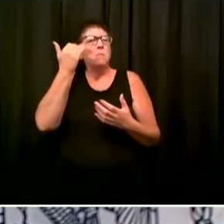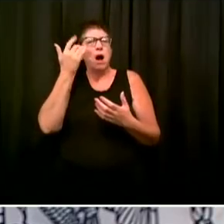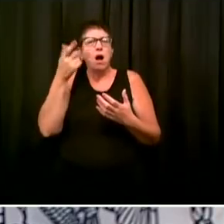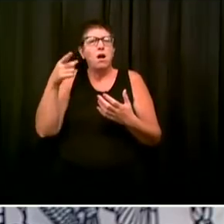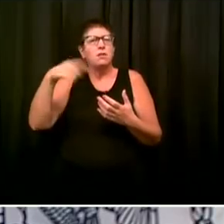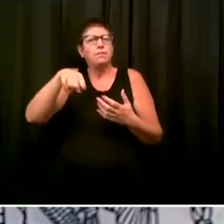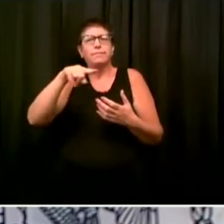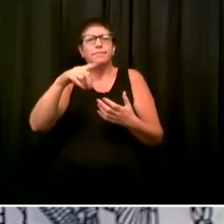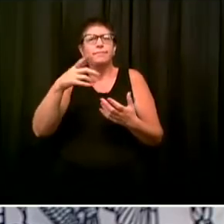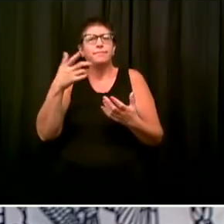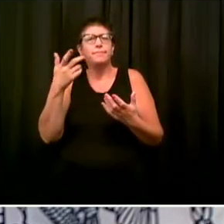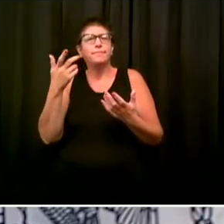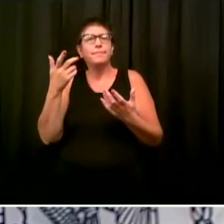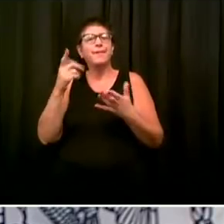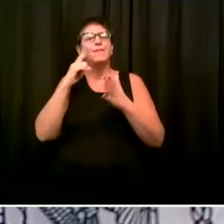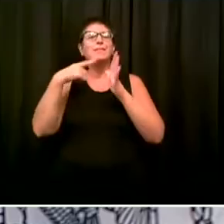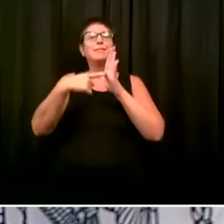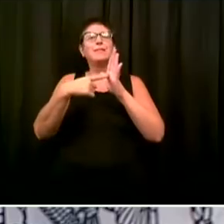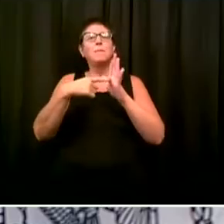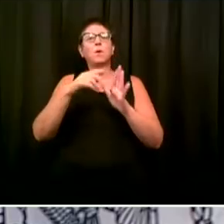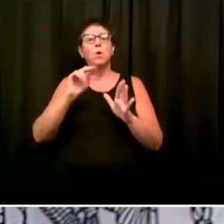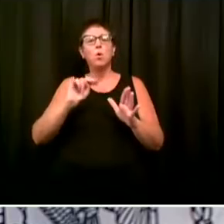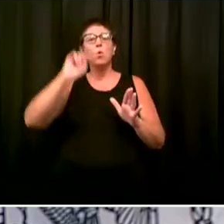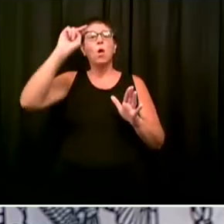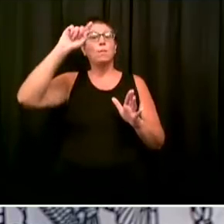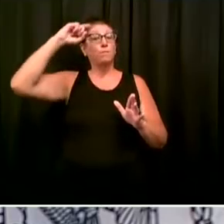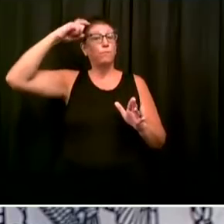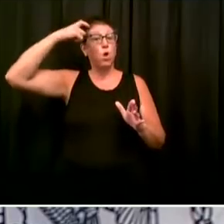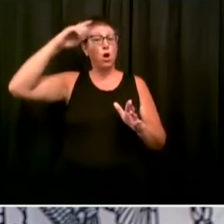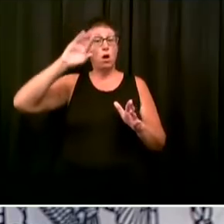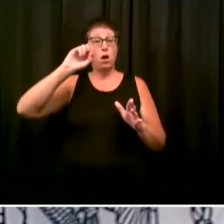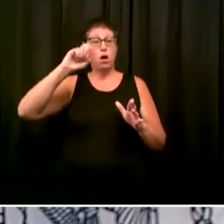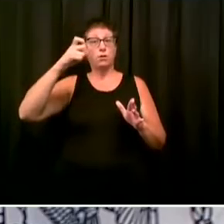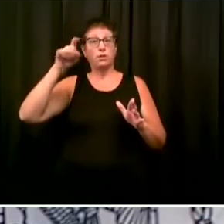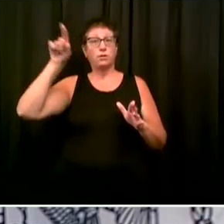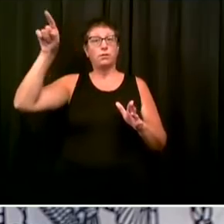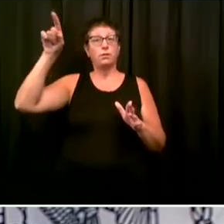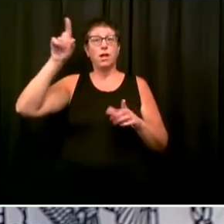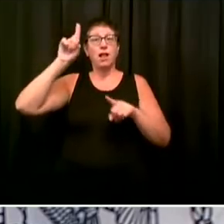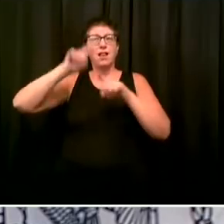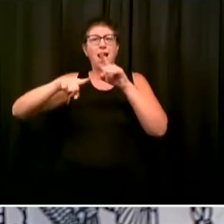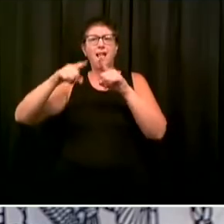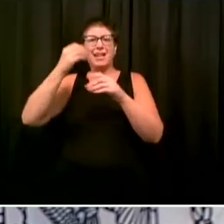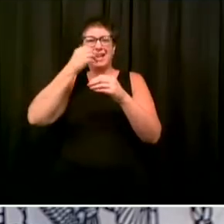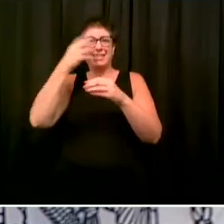THERE HAS NOT BEEN AN EXPLANATION FOR WHY, FOR EXAMPLE, THE NORTHERN TIP